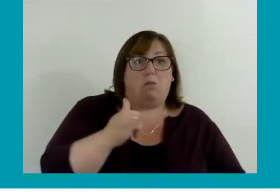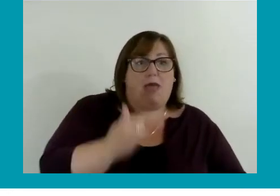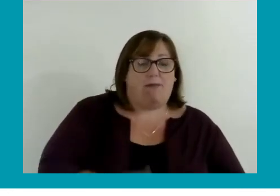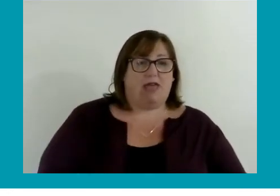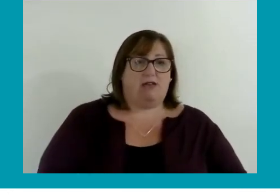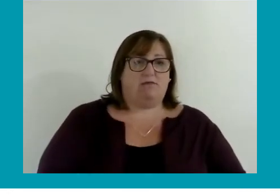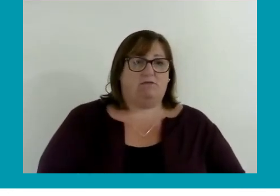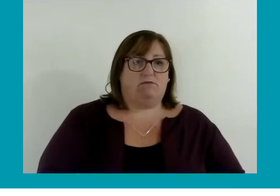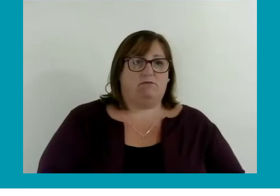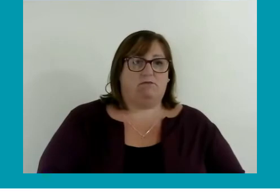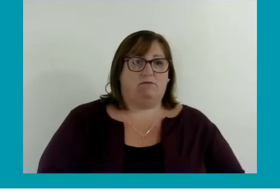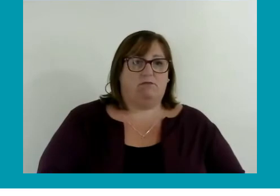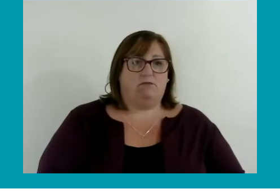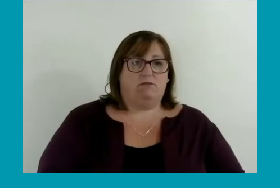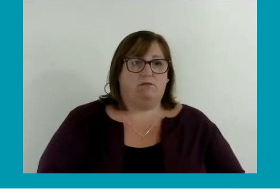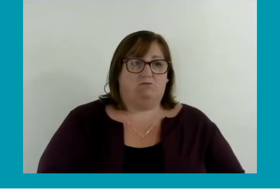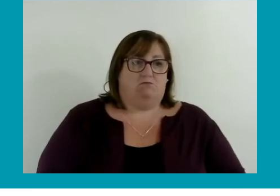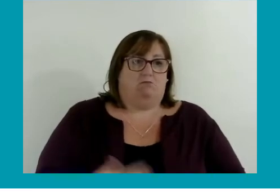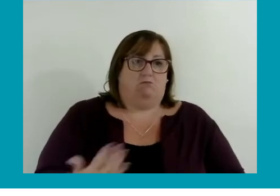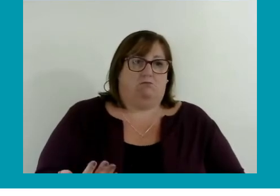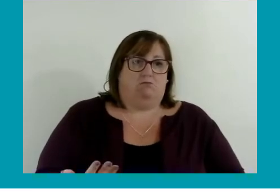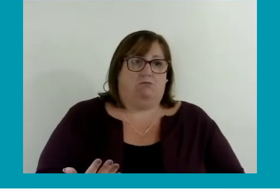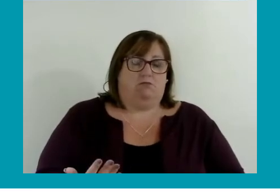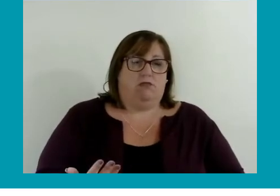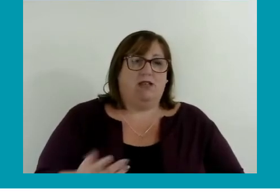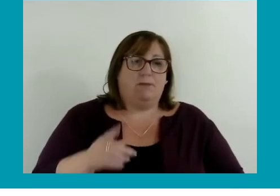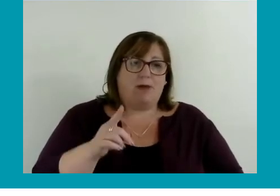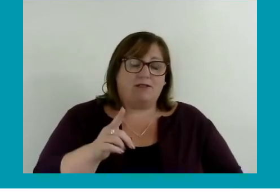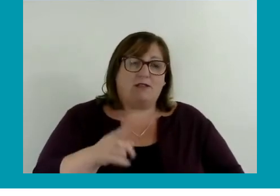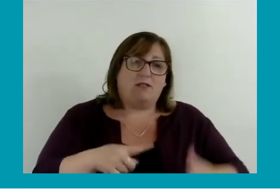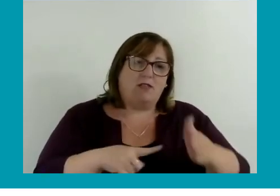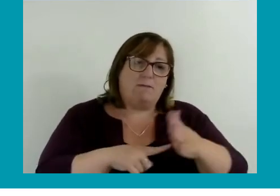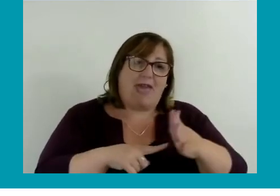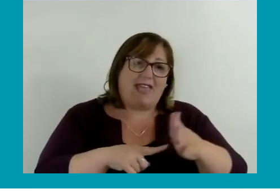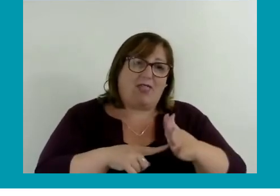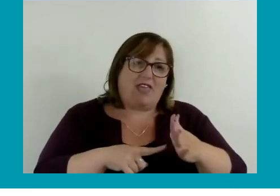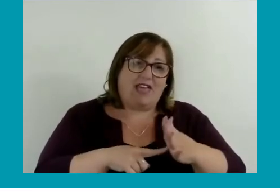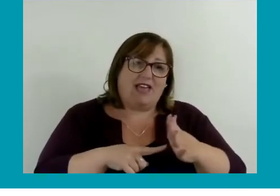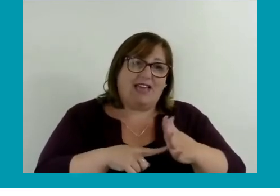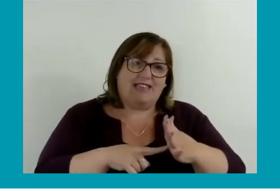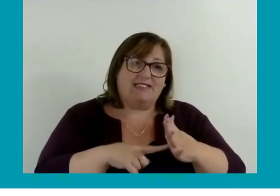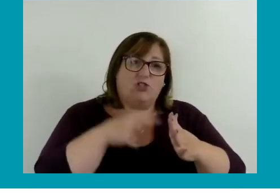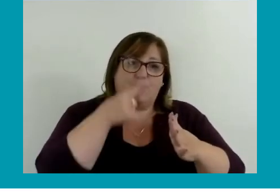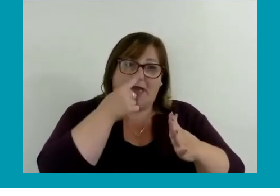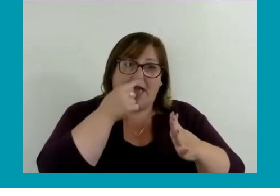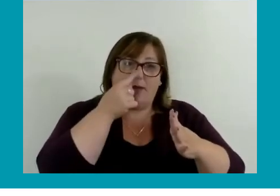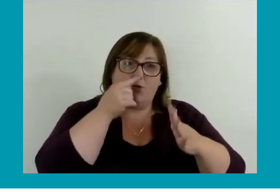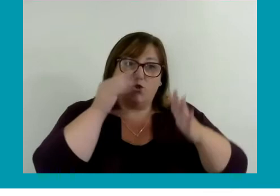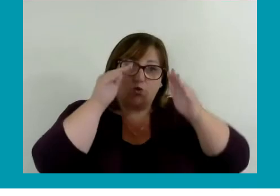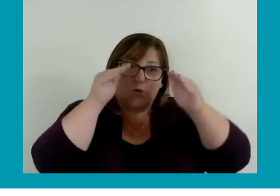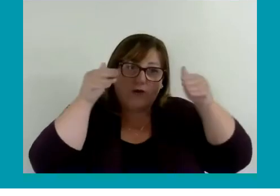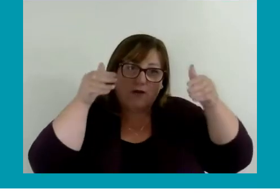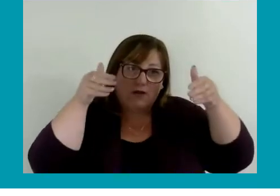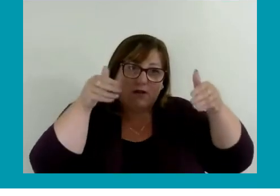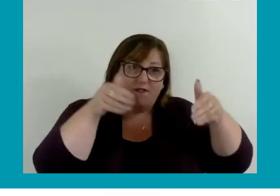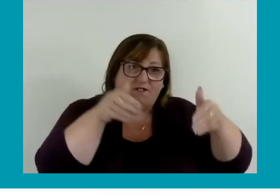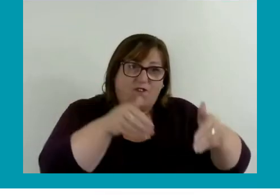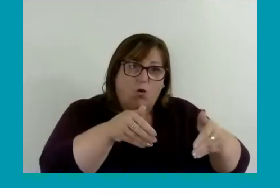able to focus your day on doing your job and not having to worry about all that other baggage stuff